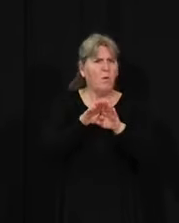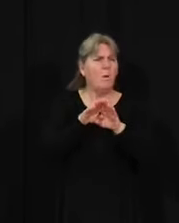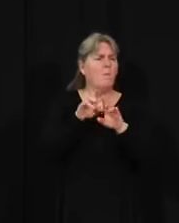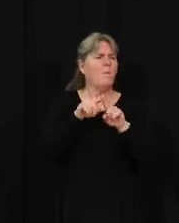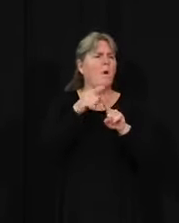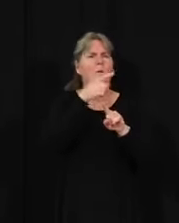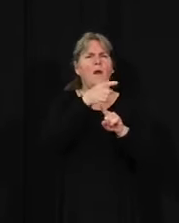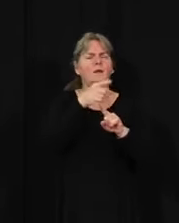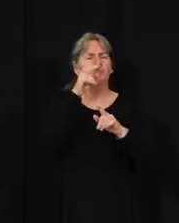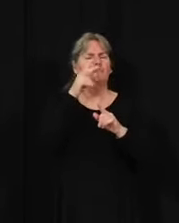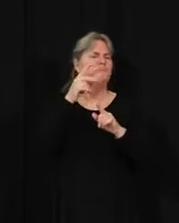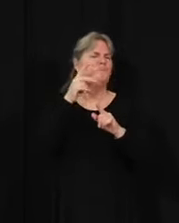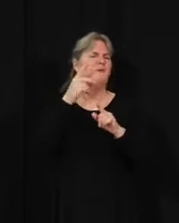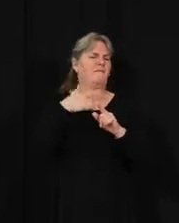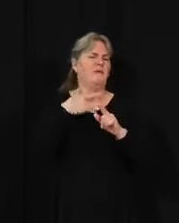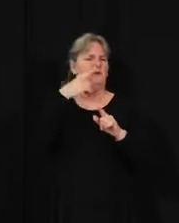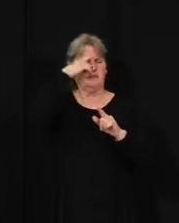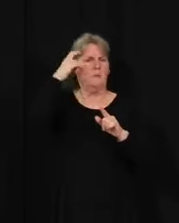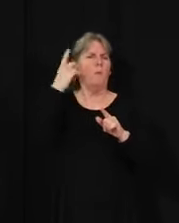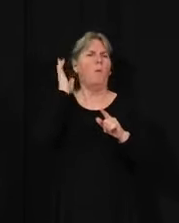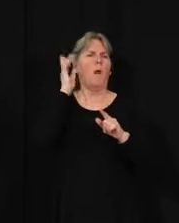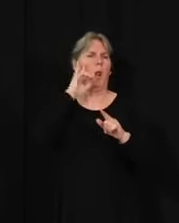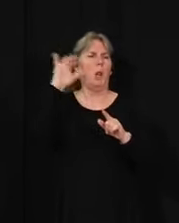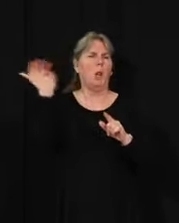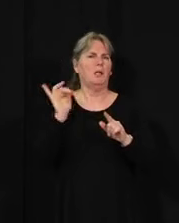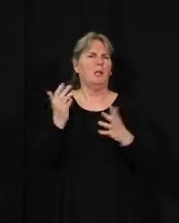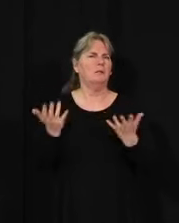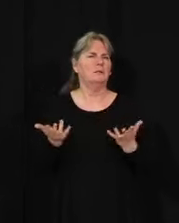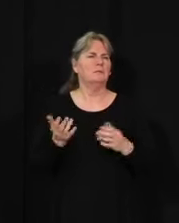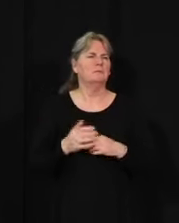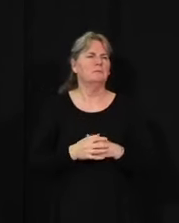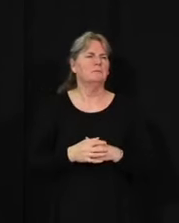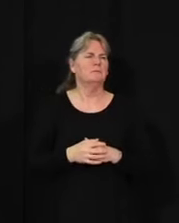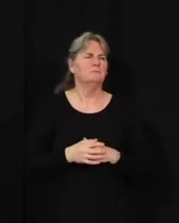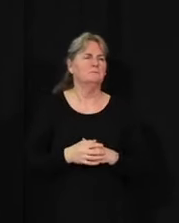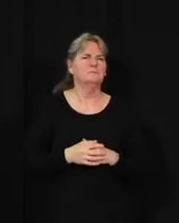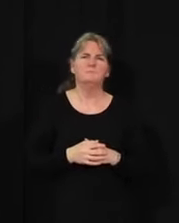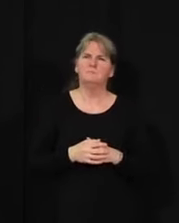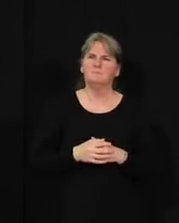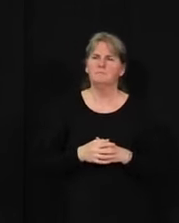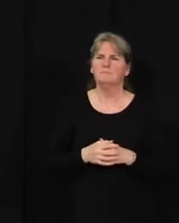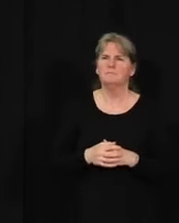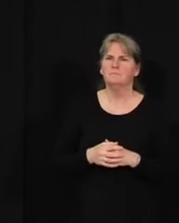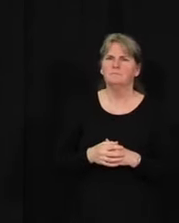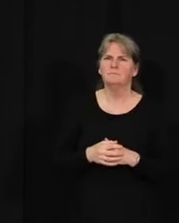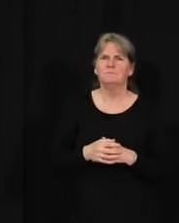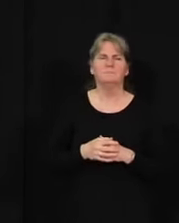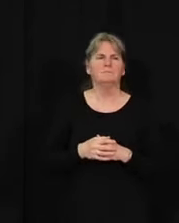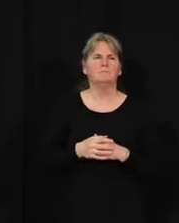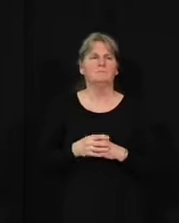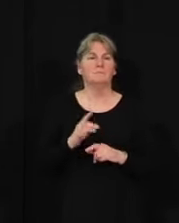do you envision the summer period?